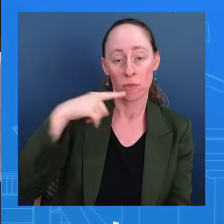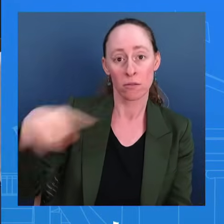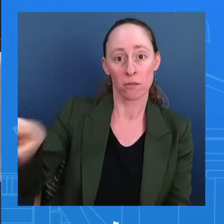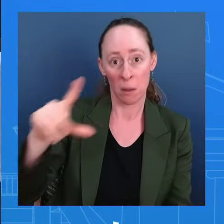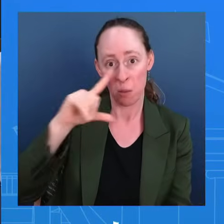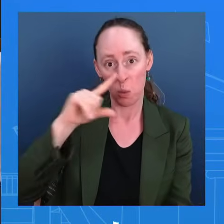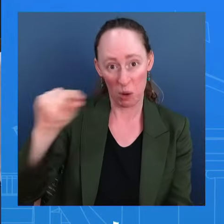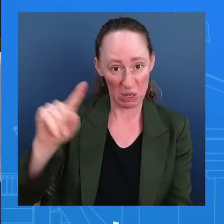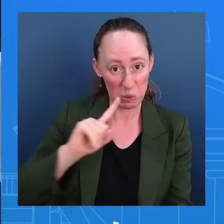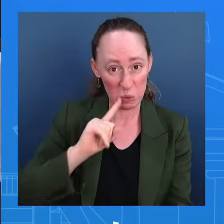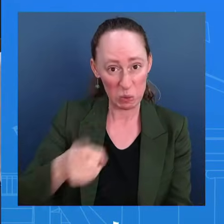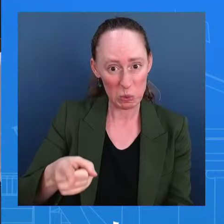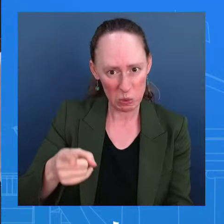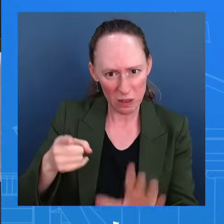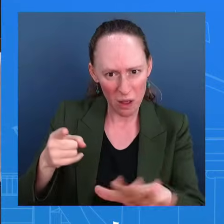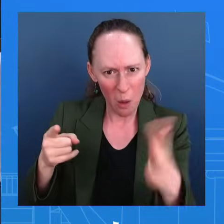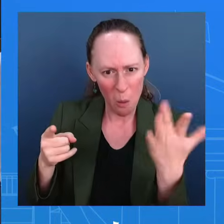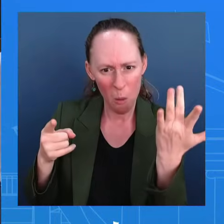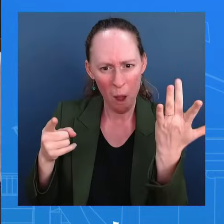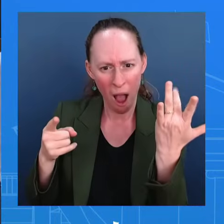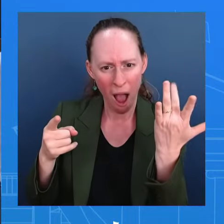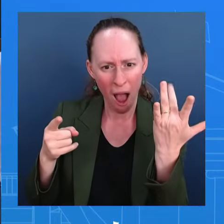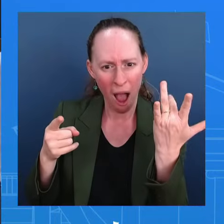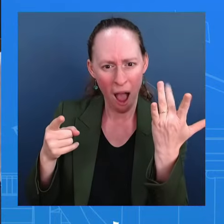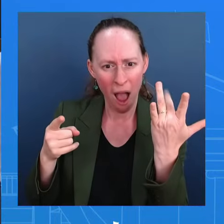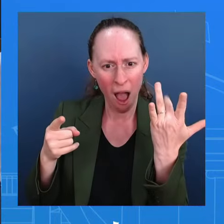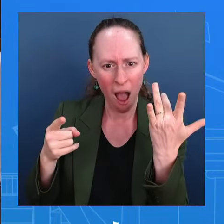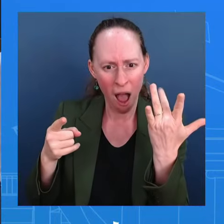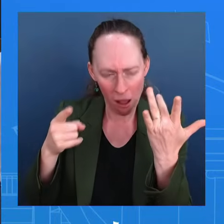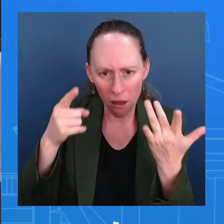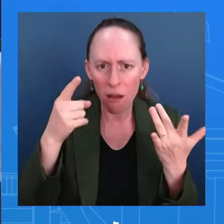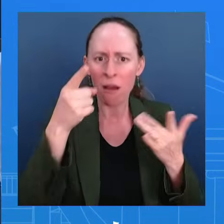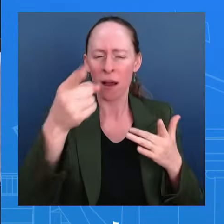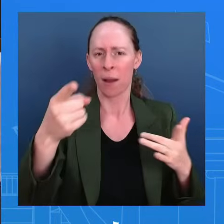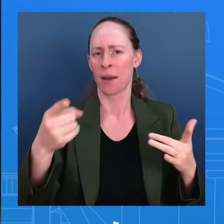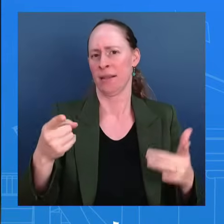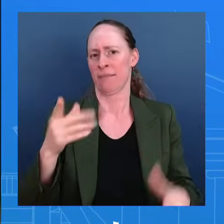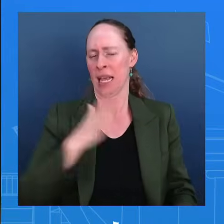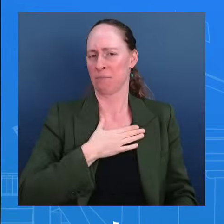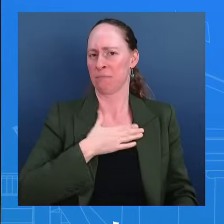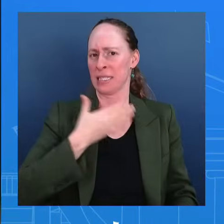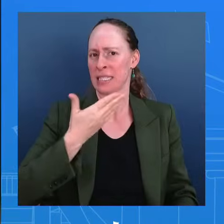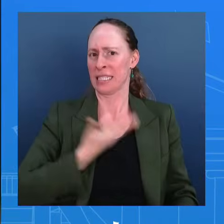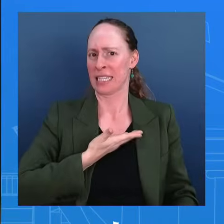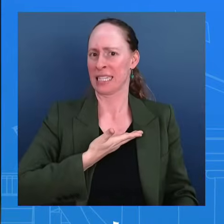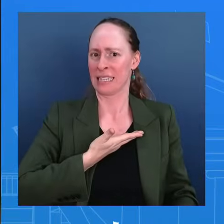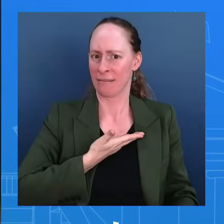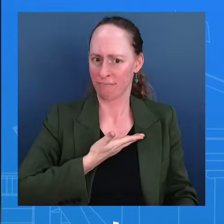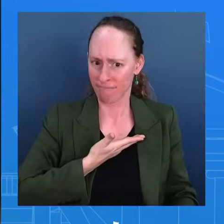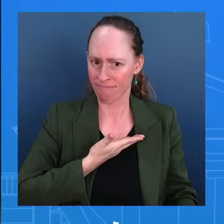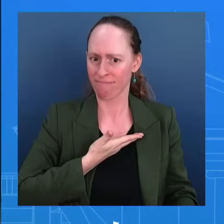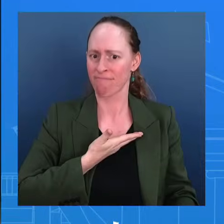at the Casey fundraiser over giving Putin this material? Ms. Jean-Pierre: I mean, look, that was a -- a political event, so I'm going to let the president --